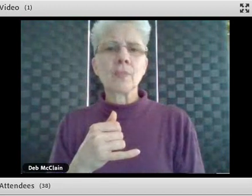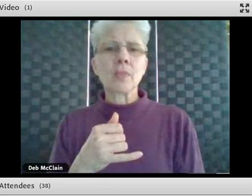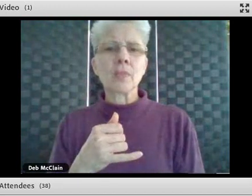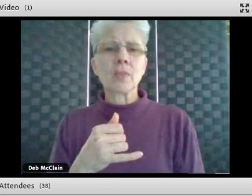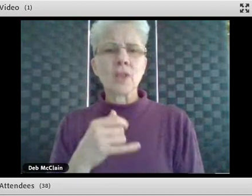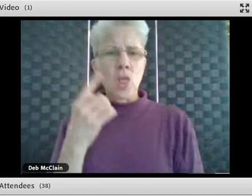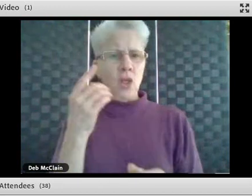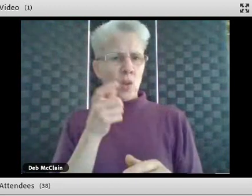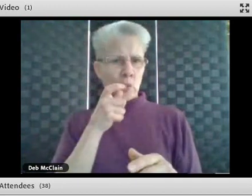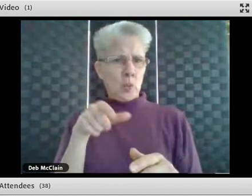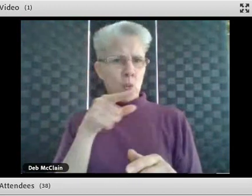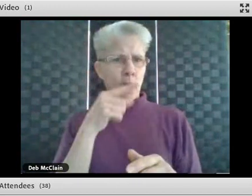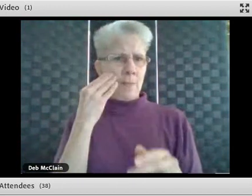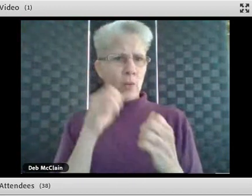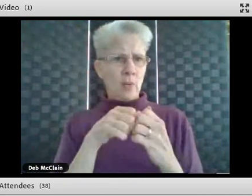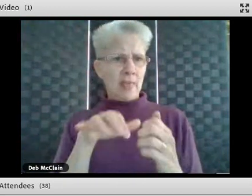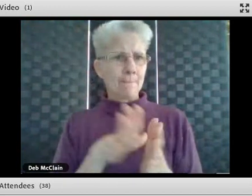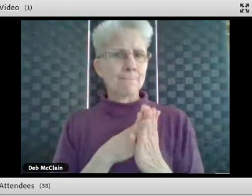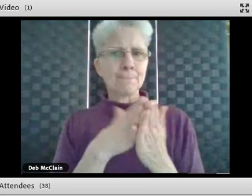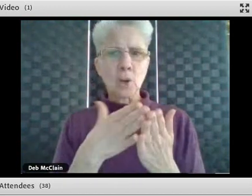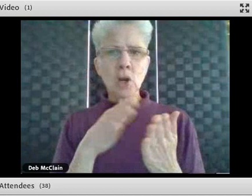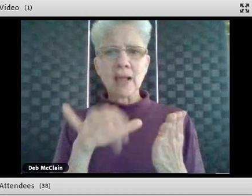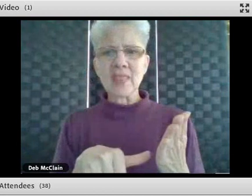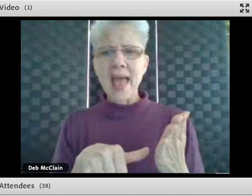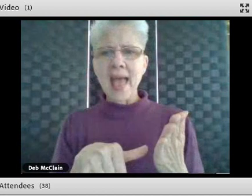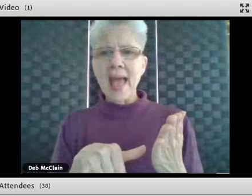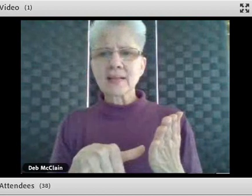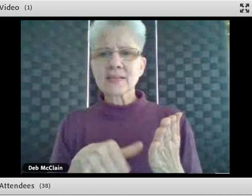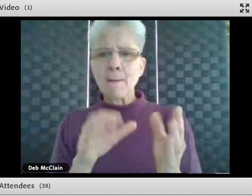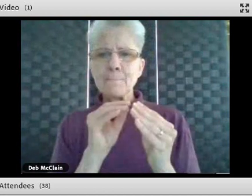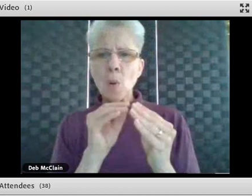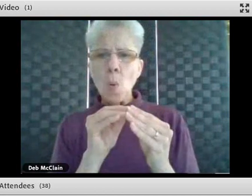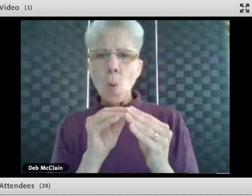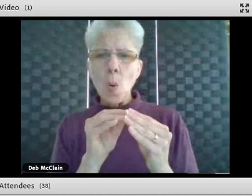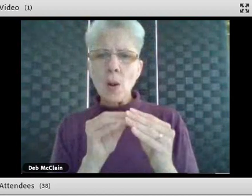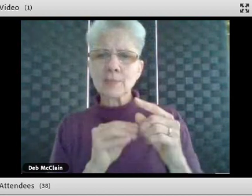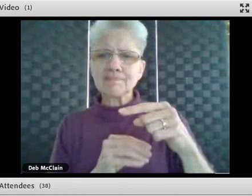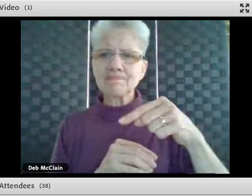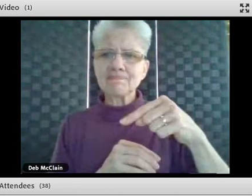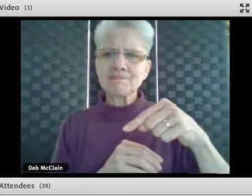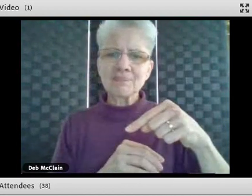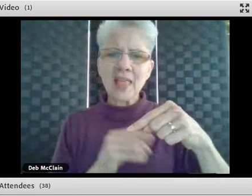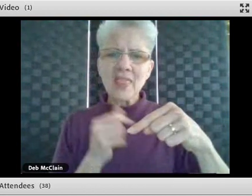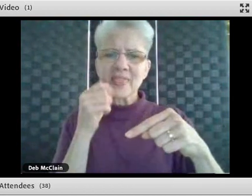with that book, it is a memoir -- this guy's memoir, this author's memoir --